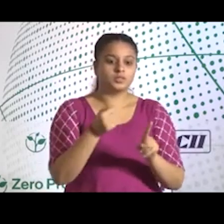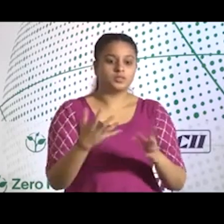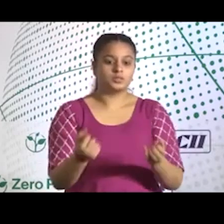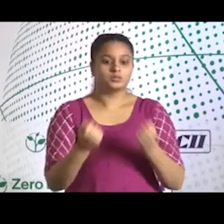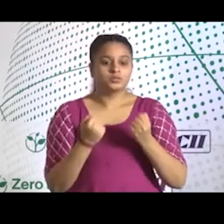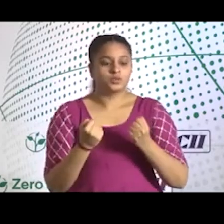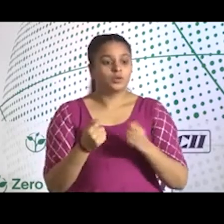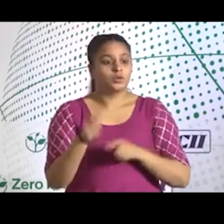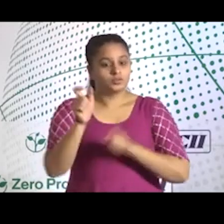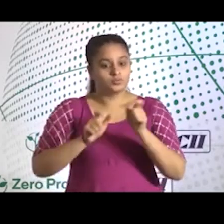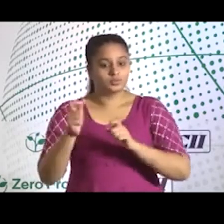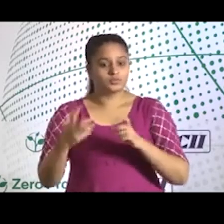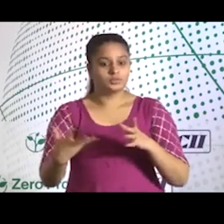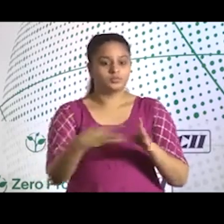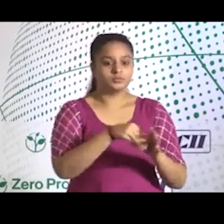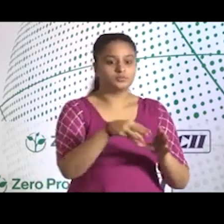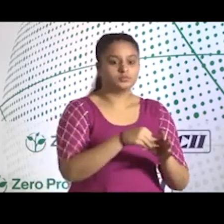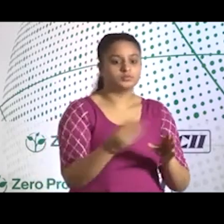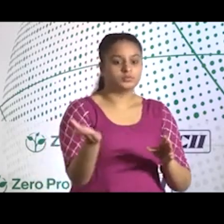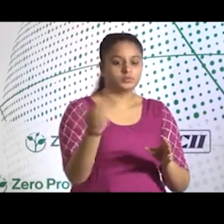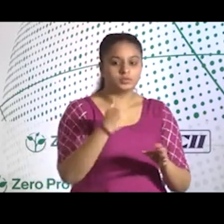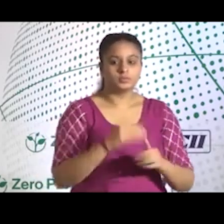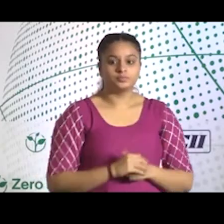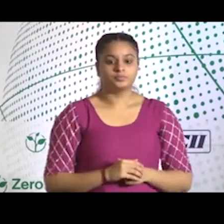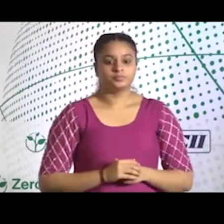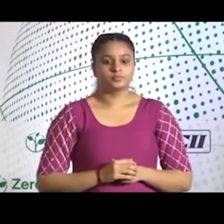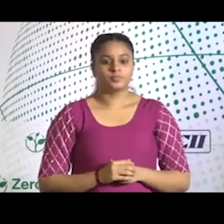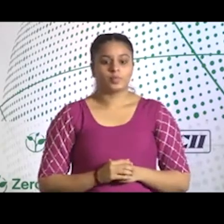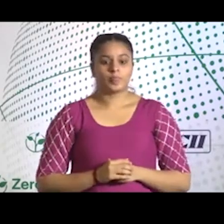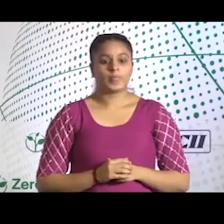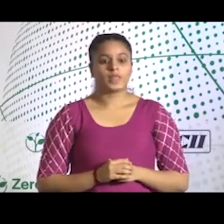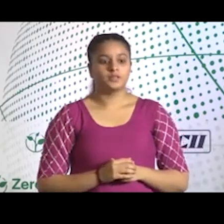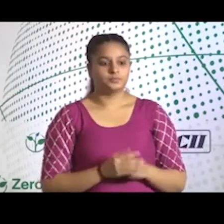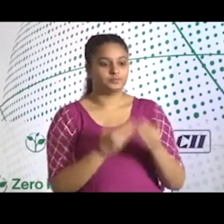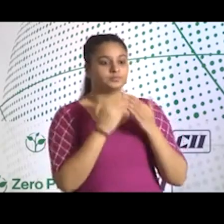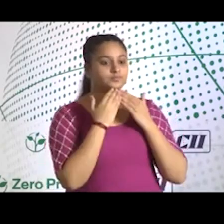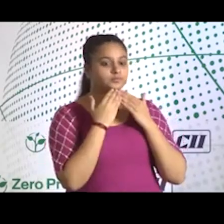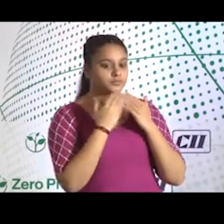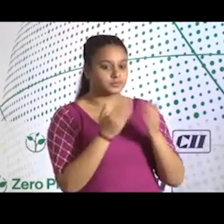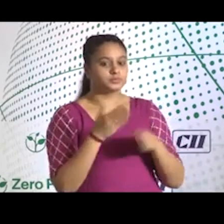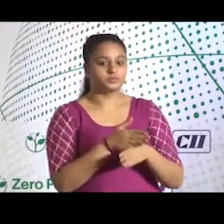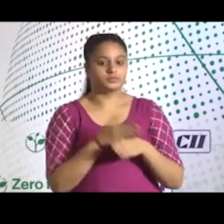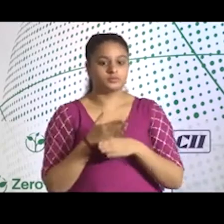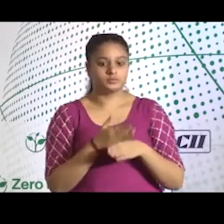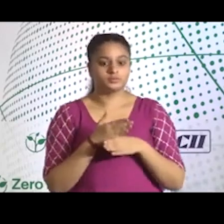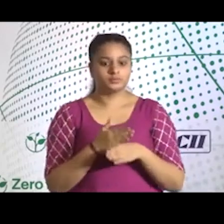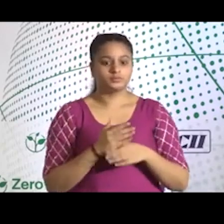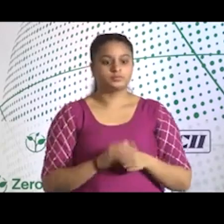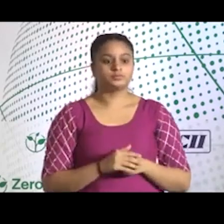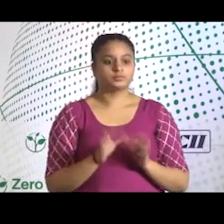and they'll be so that's that's that's the perspective that I would know. Thanks for sharing that as it and I think that's the only way